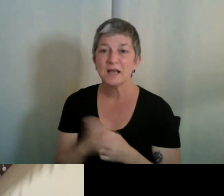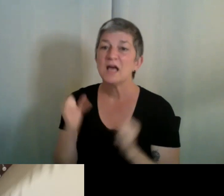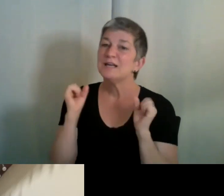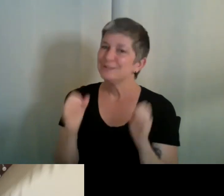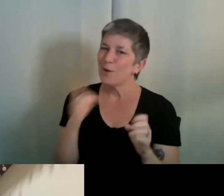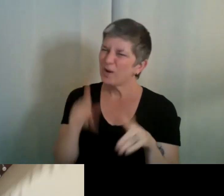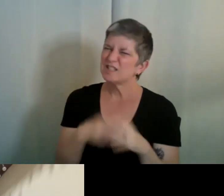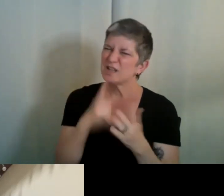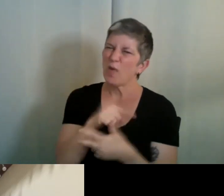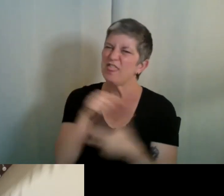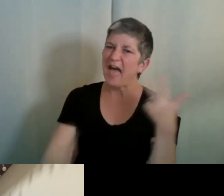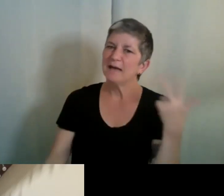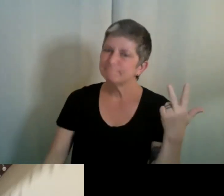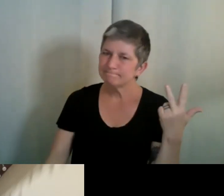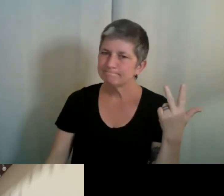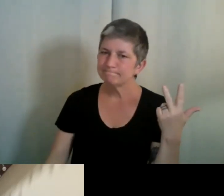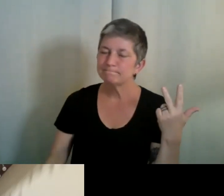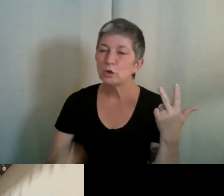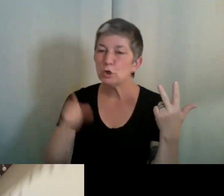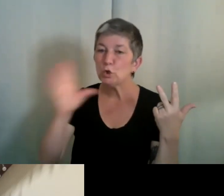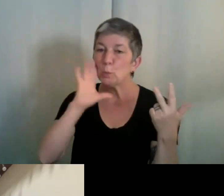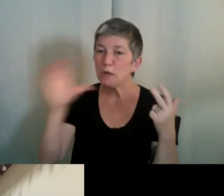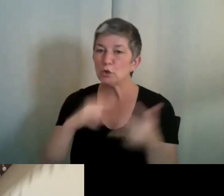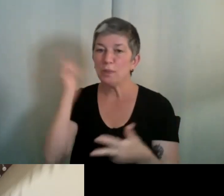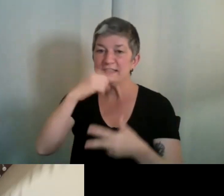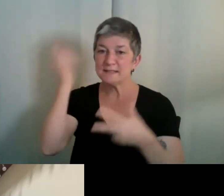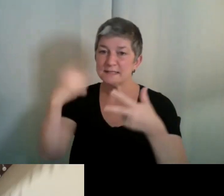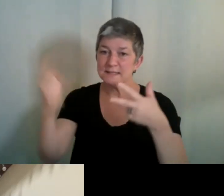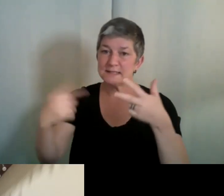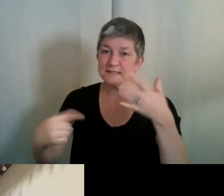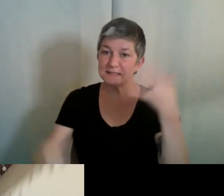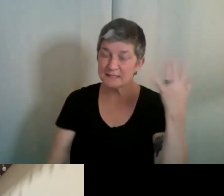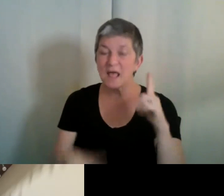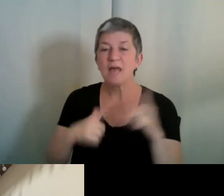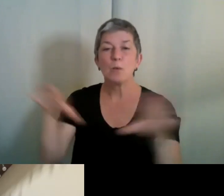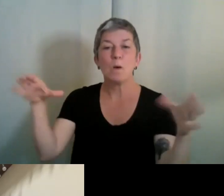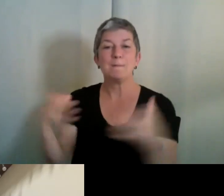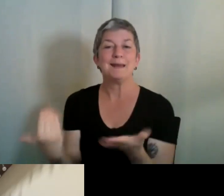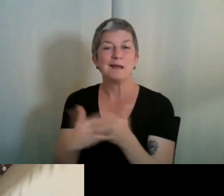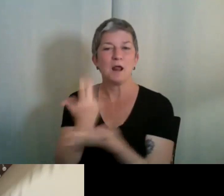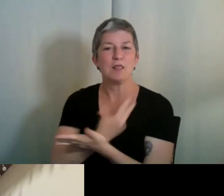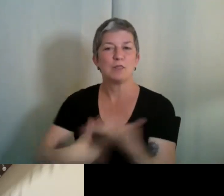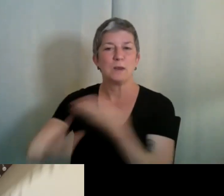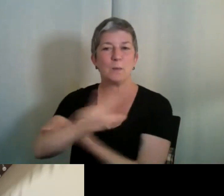there, and this is what you're going to do. And then we're going to meet again, in three weeks. Like I just had to lay it